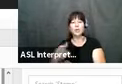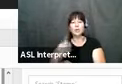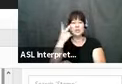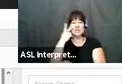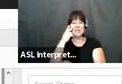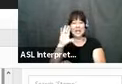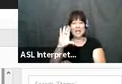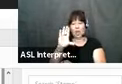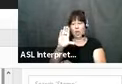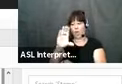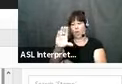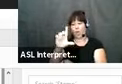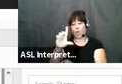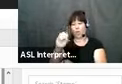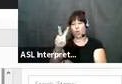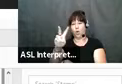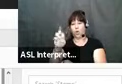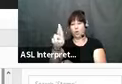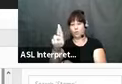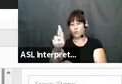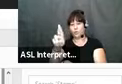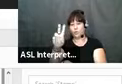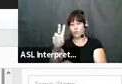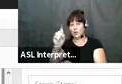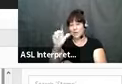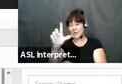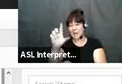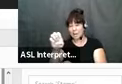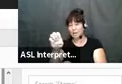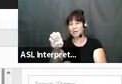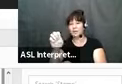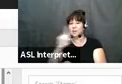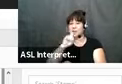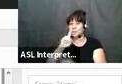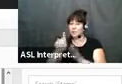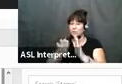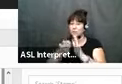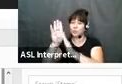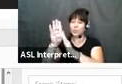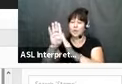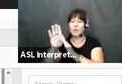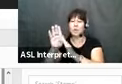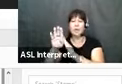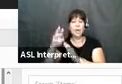And that, I think is due to some outbreaks we've seen in farm workers and the agricultural community and the Latinex..